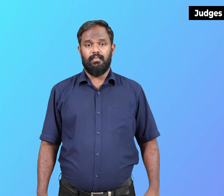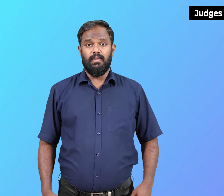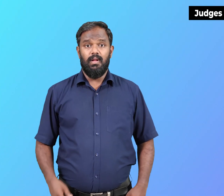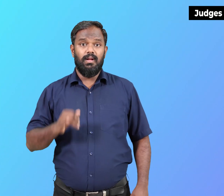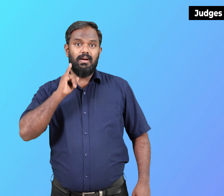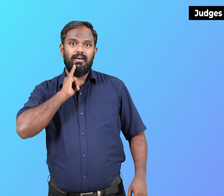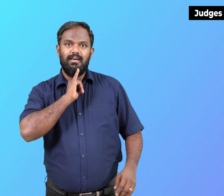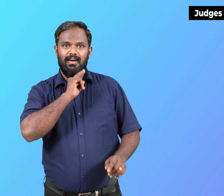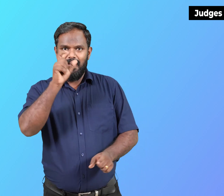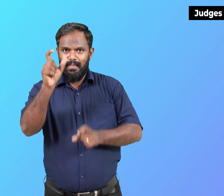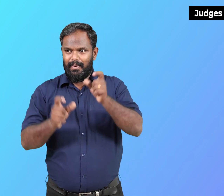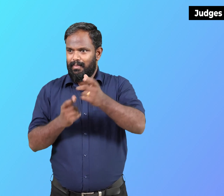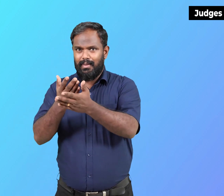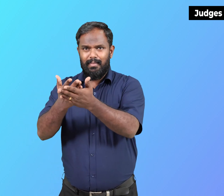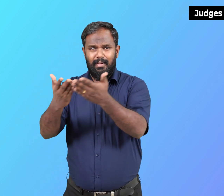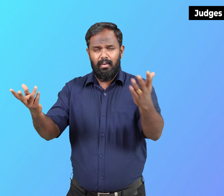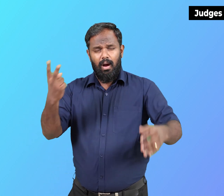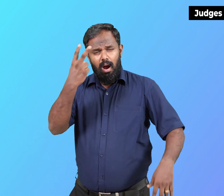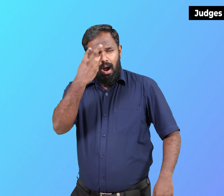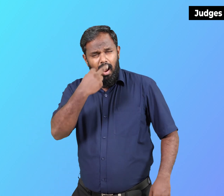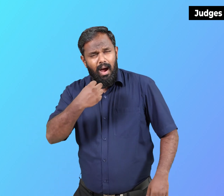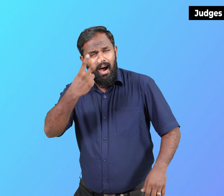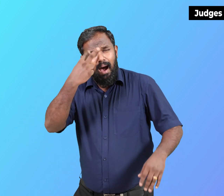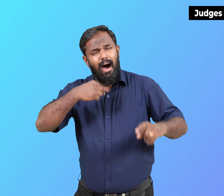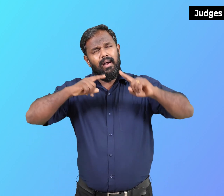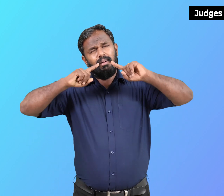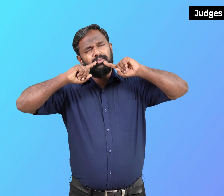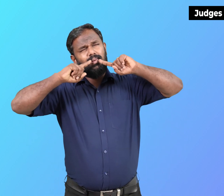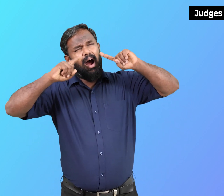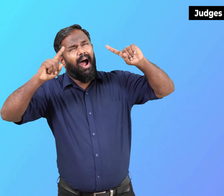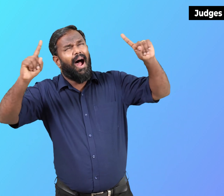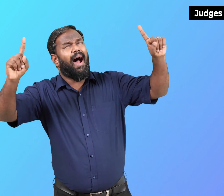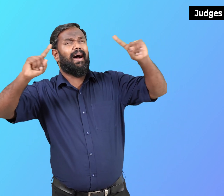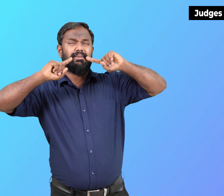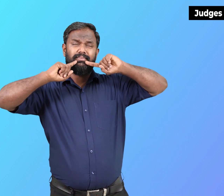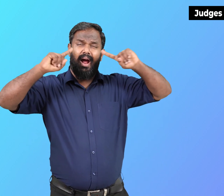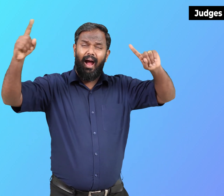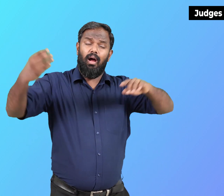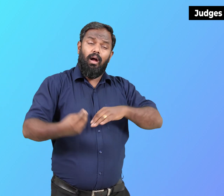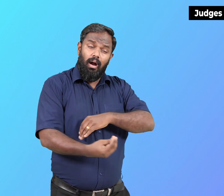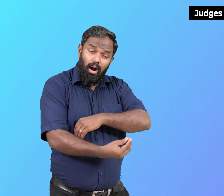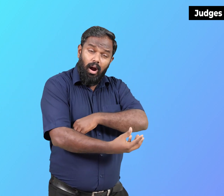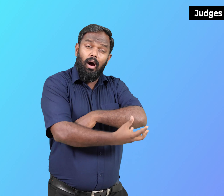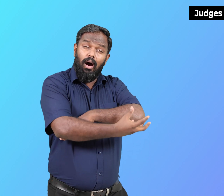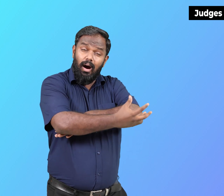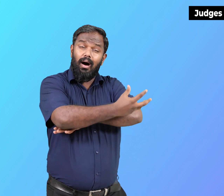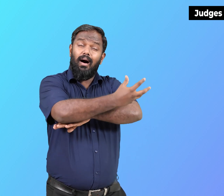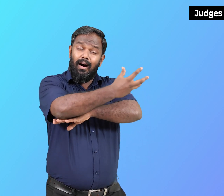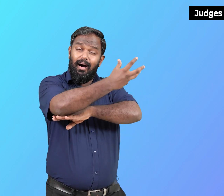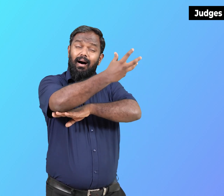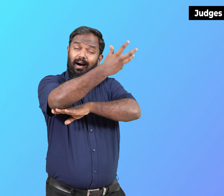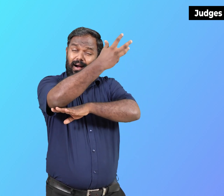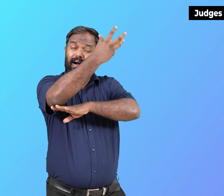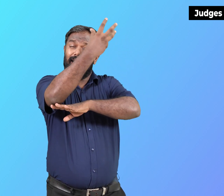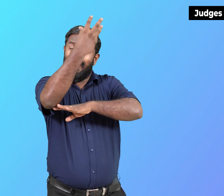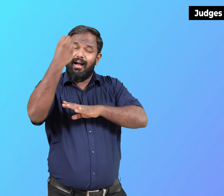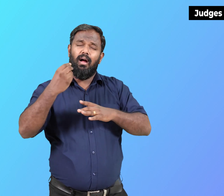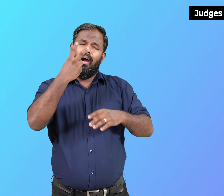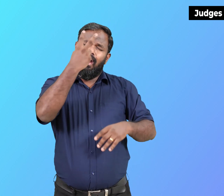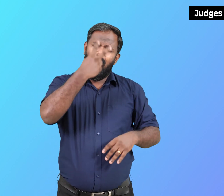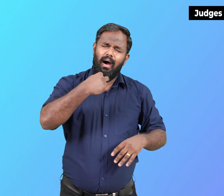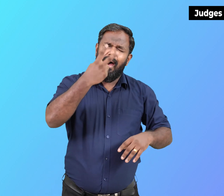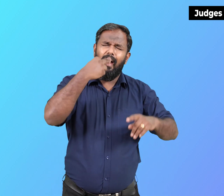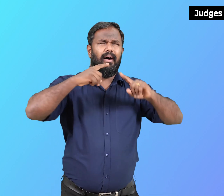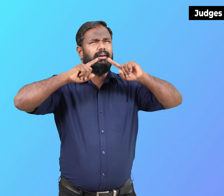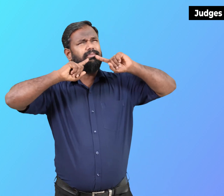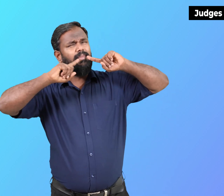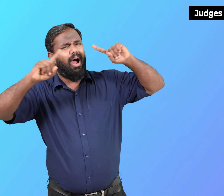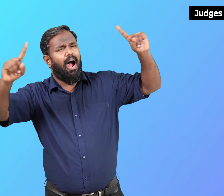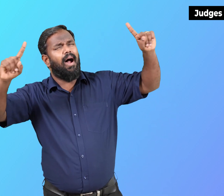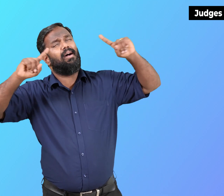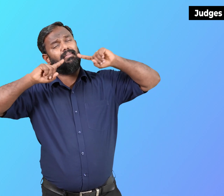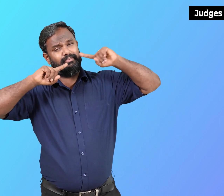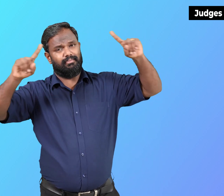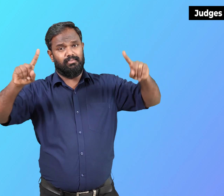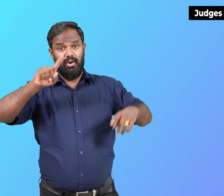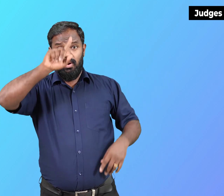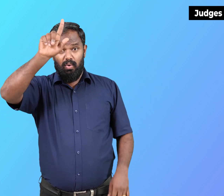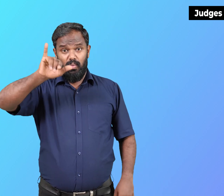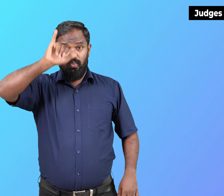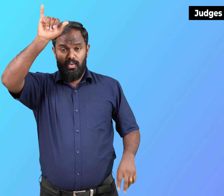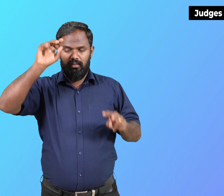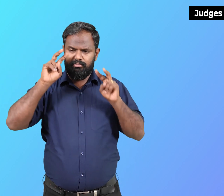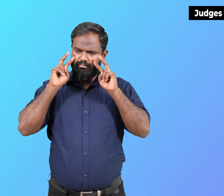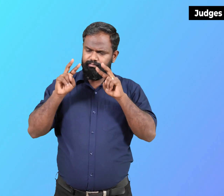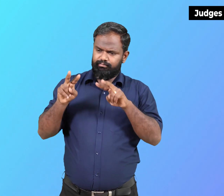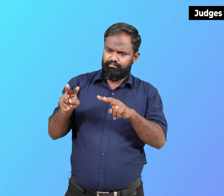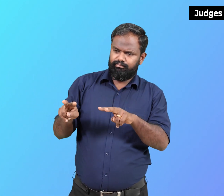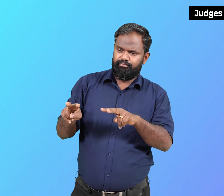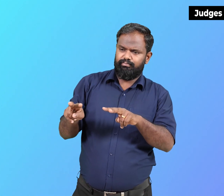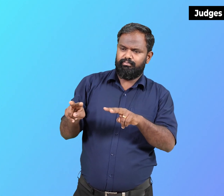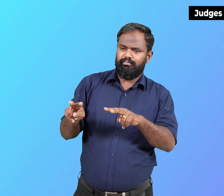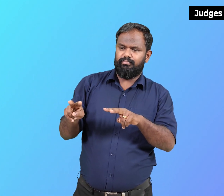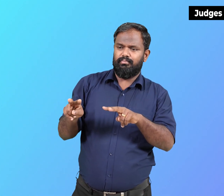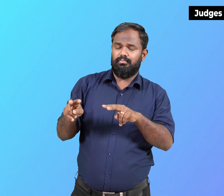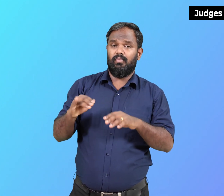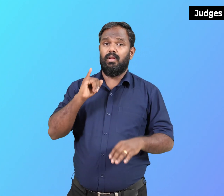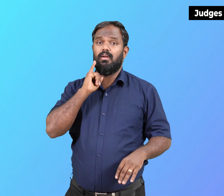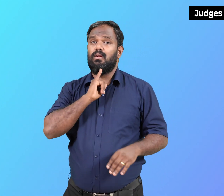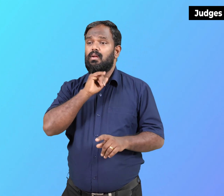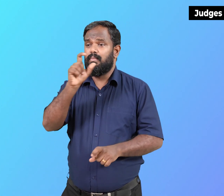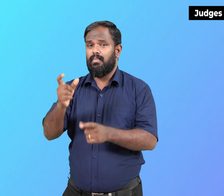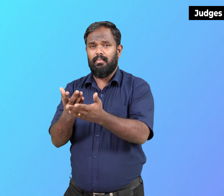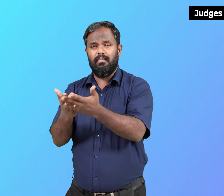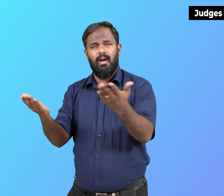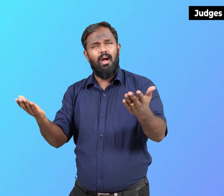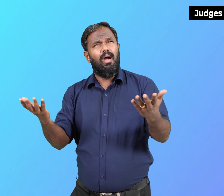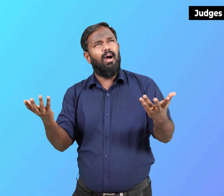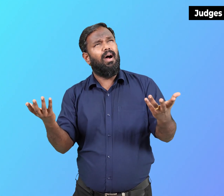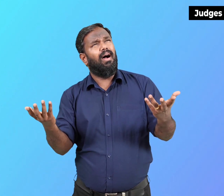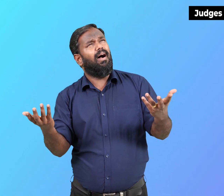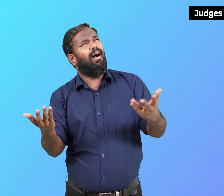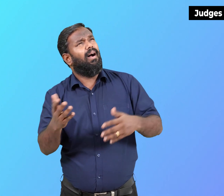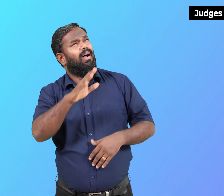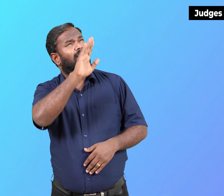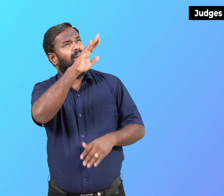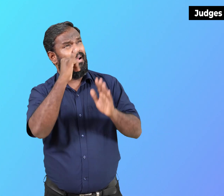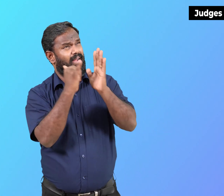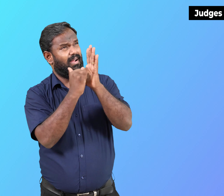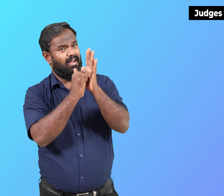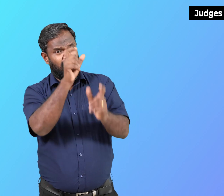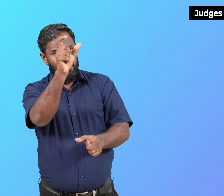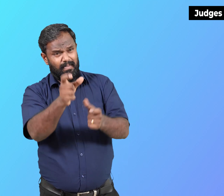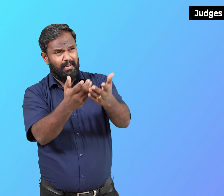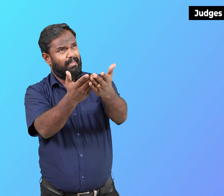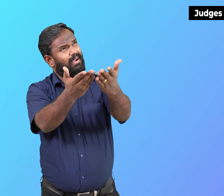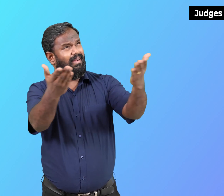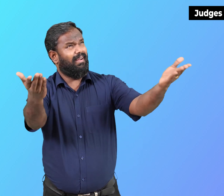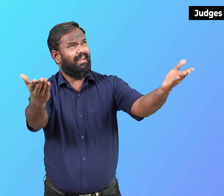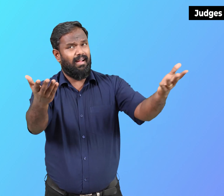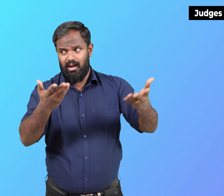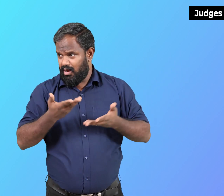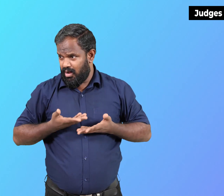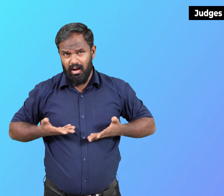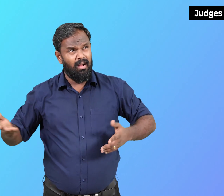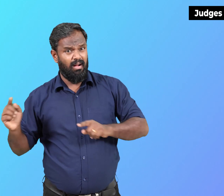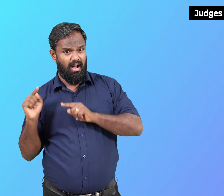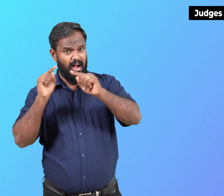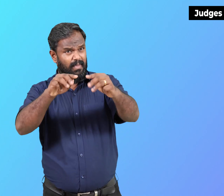The Israelites went to the LORD and cried until evening. They asked the LORD, “Should we go to fight the people of Benjamin again? They are our relatives.”